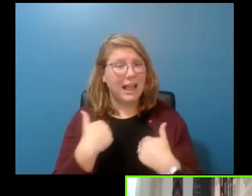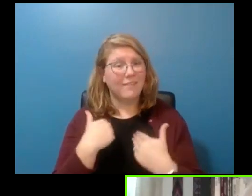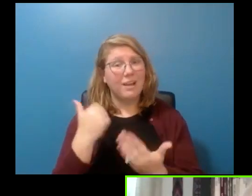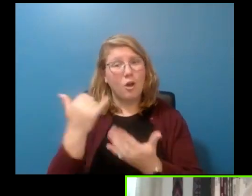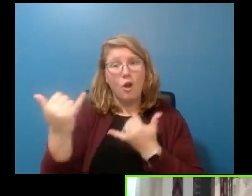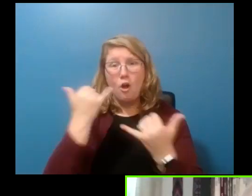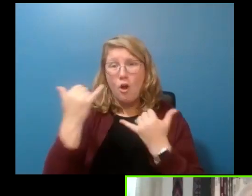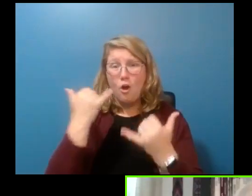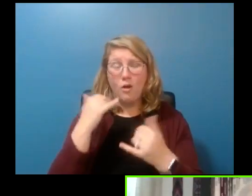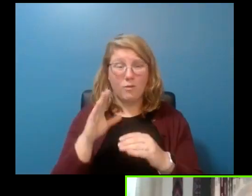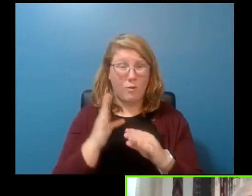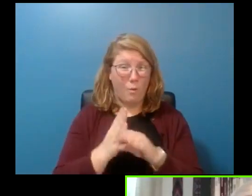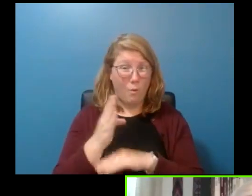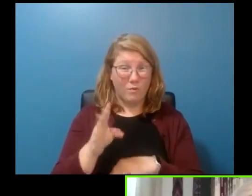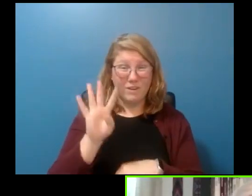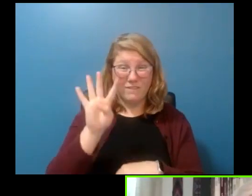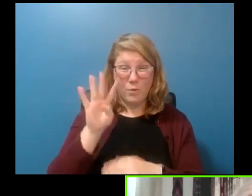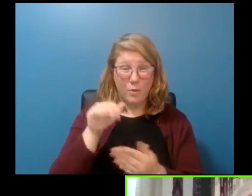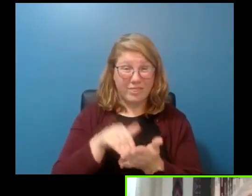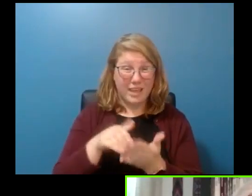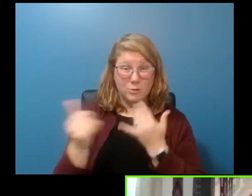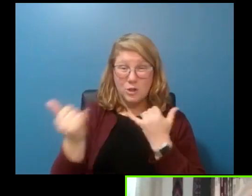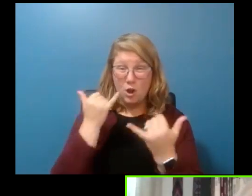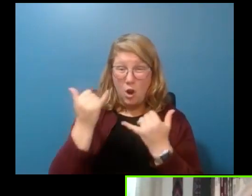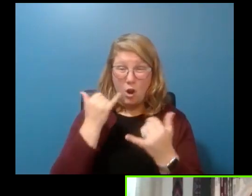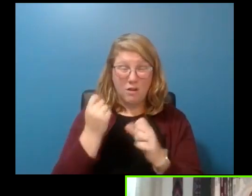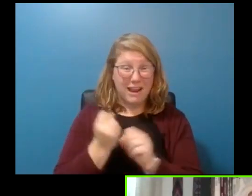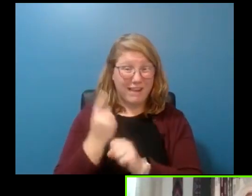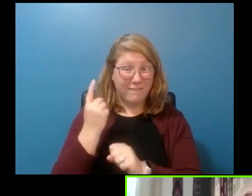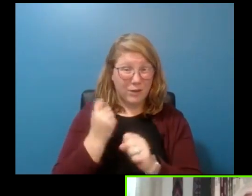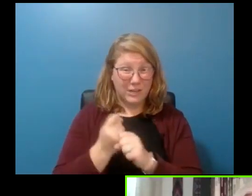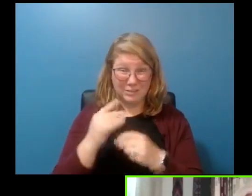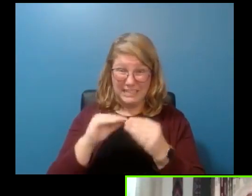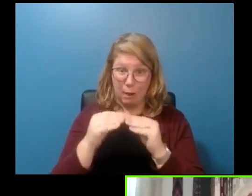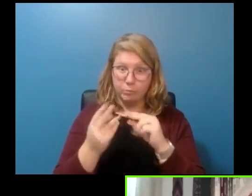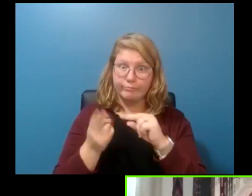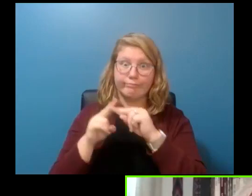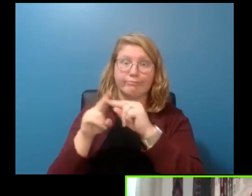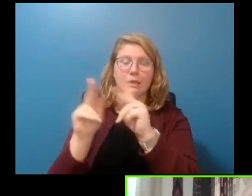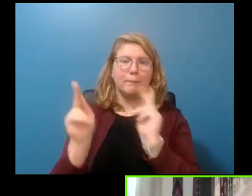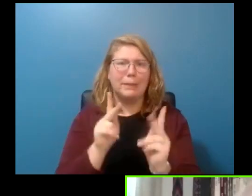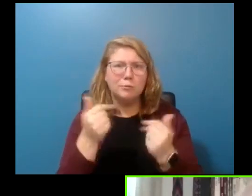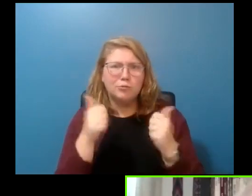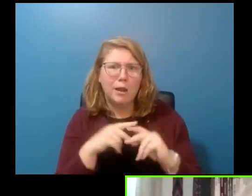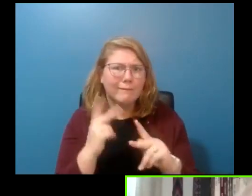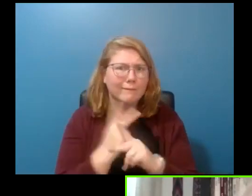And it includes suicide prevention activities in there as well. We offer during the